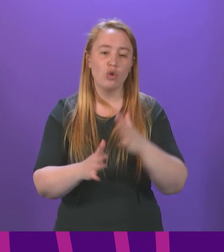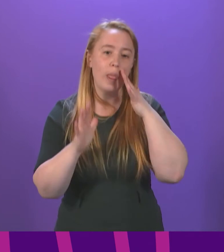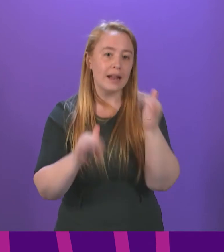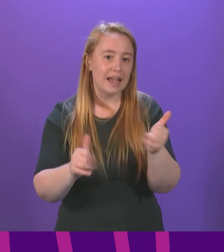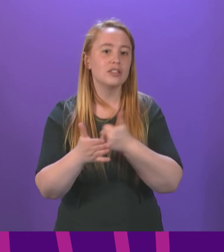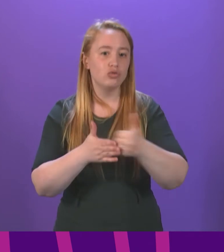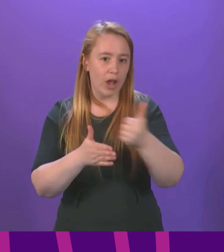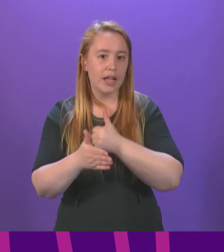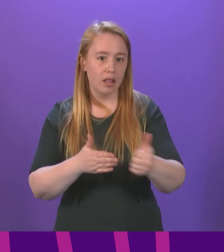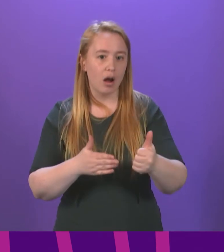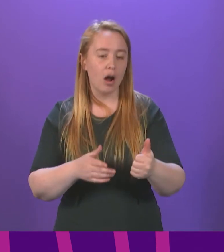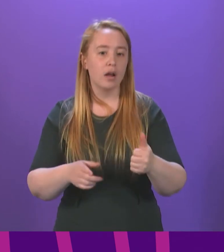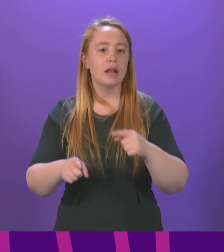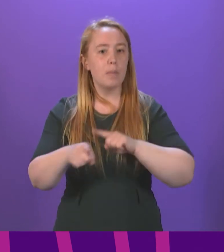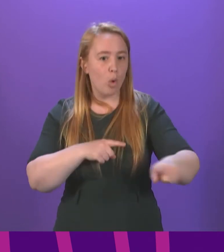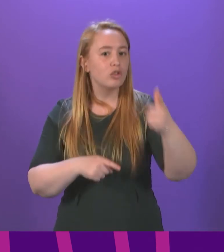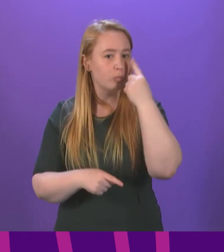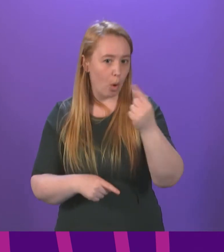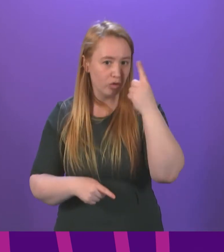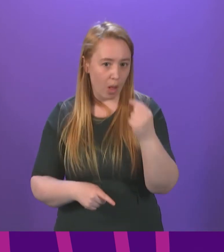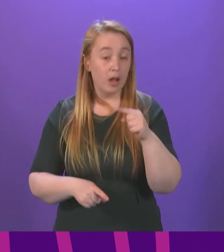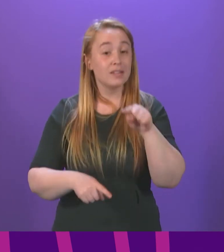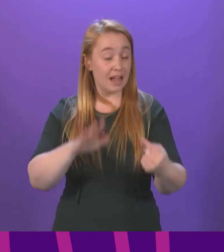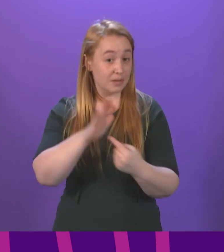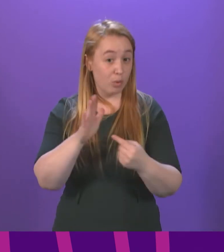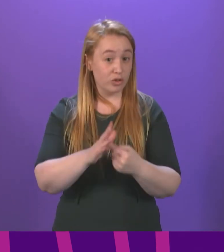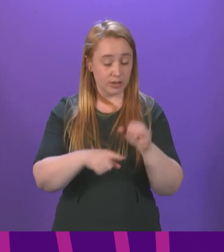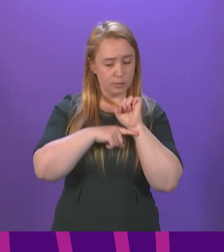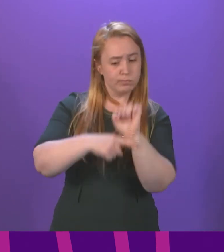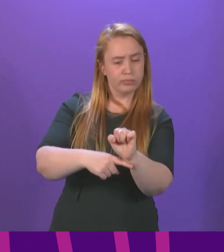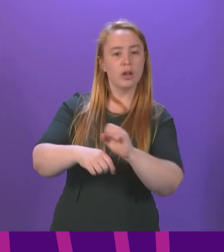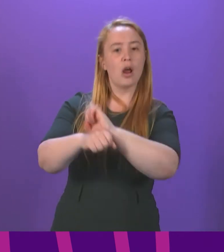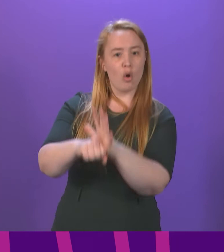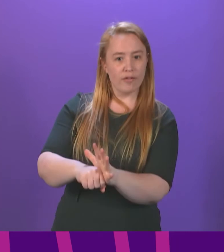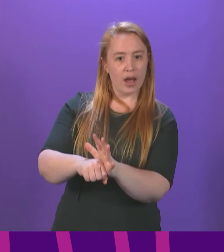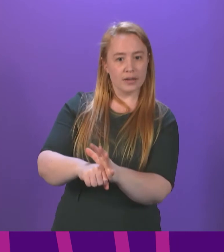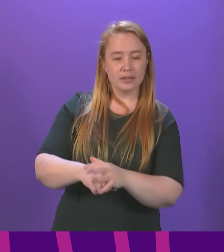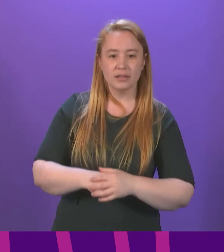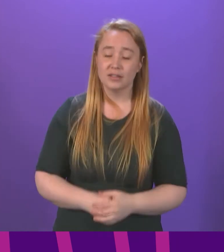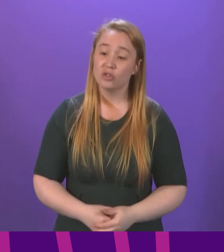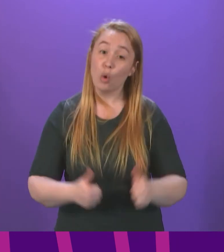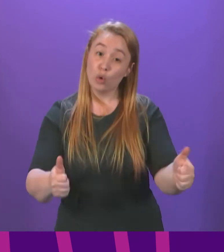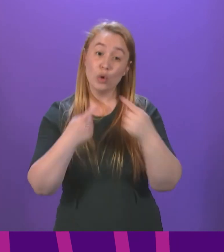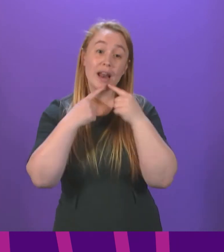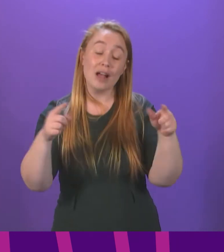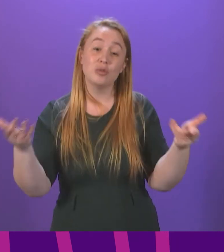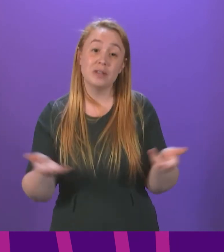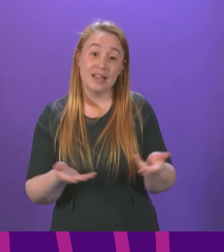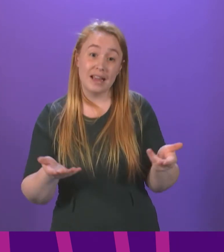as much as possible, given its crucial role in combating the virus. I welcome the various announcements that have been made today, although they have been a